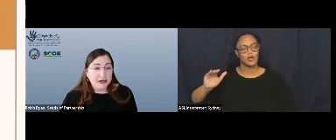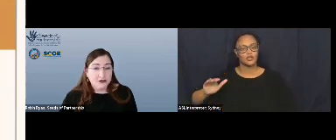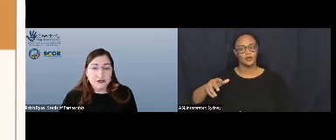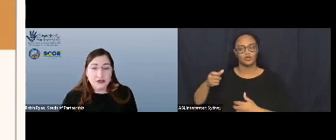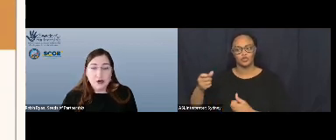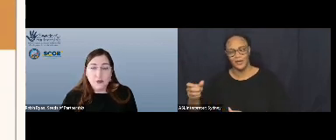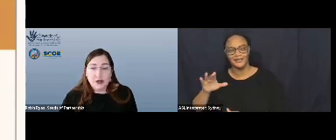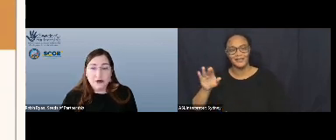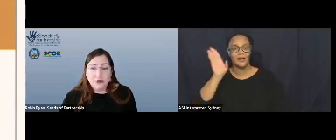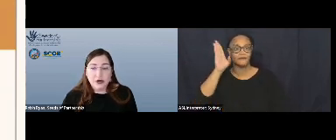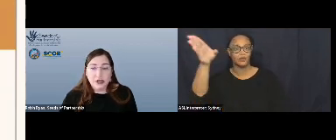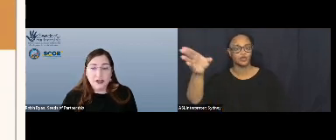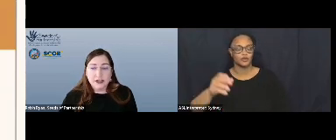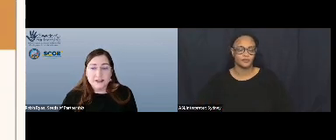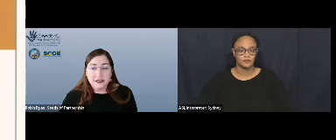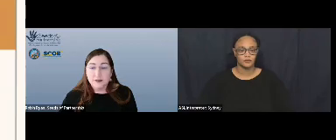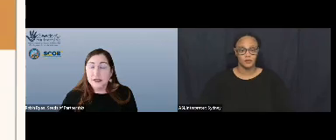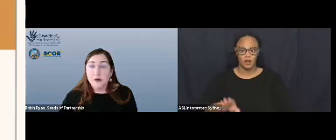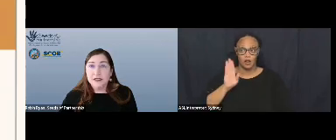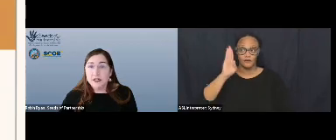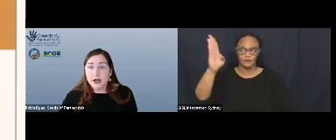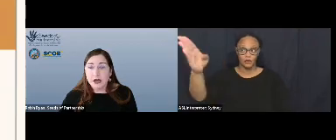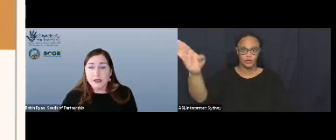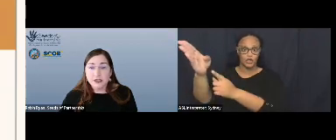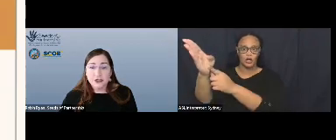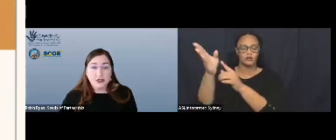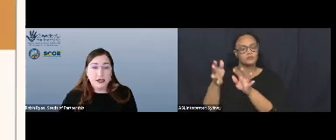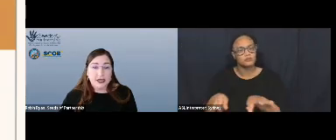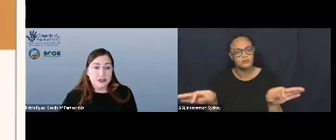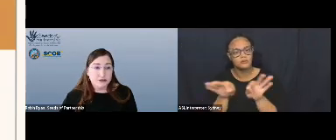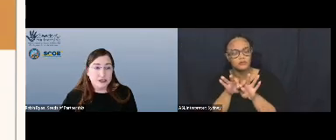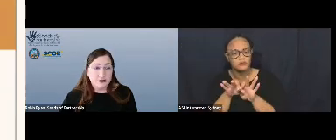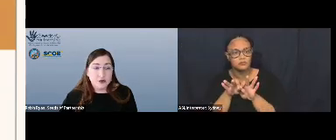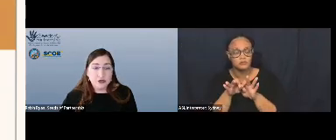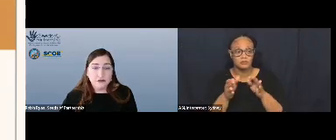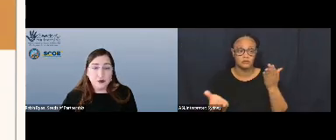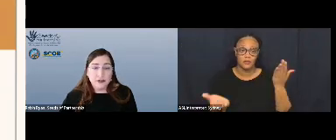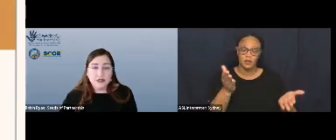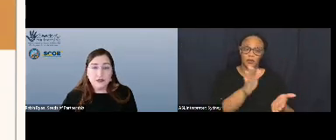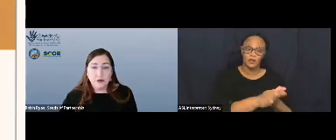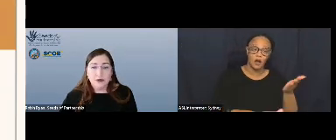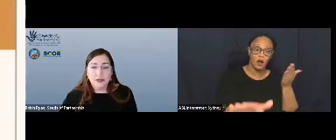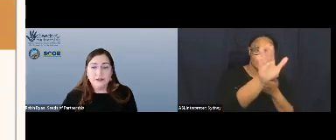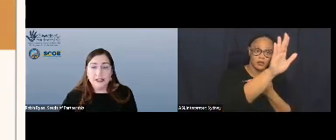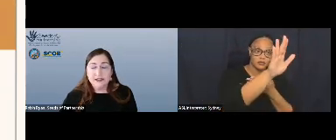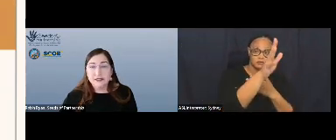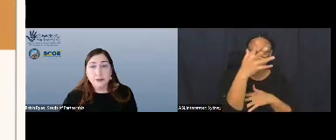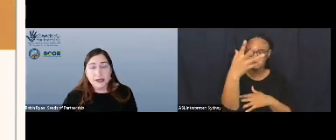future matters. Whether it's going to be going to college, entering in the workforce, or living as